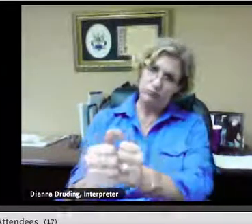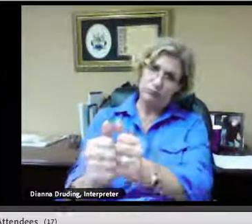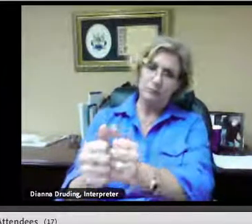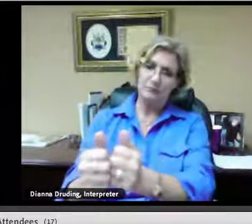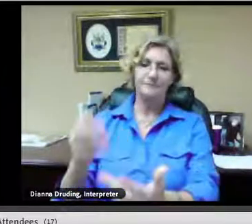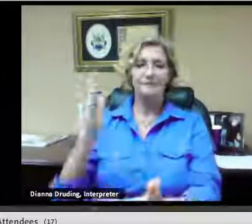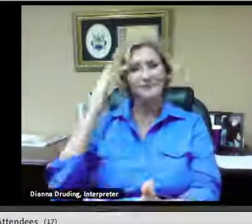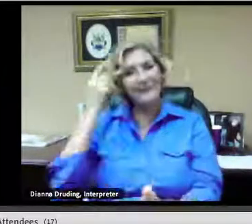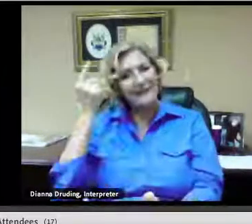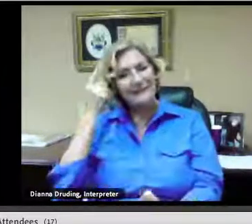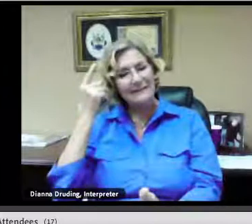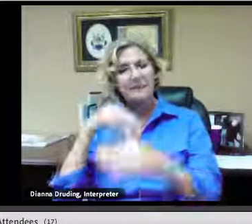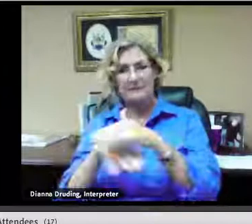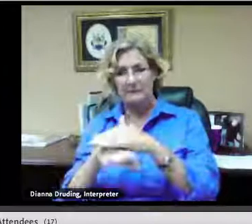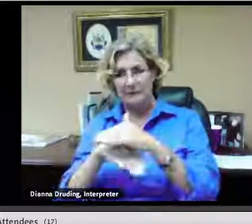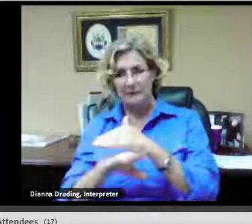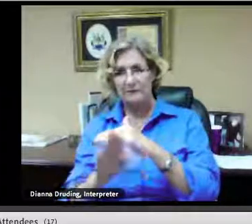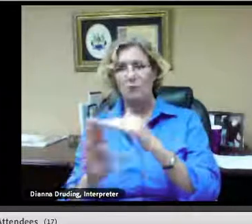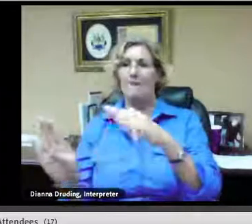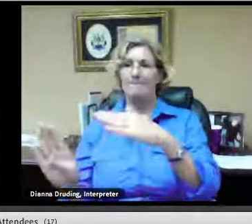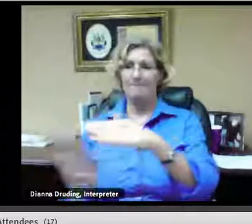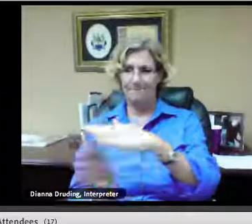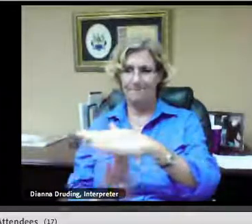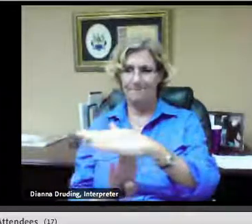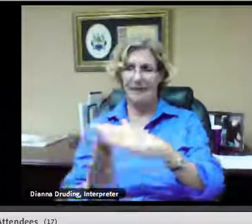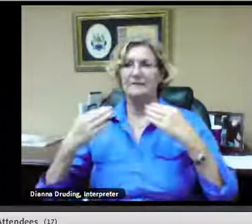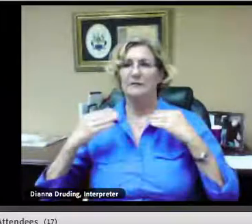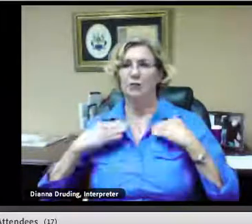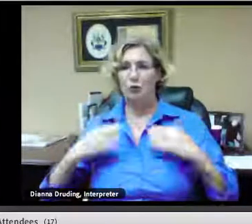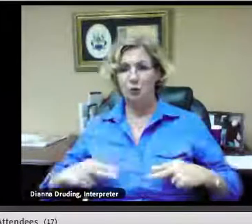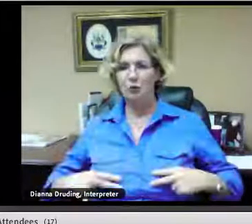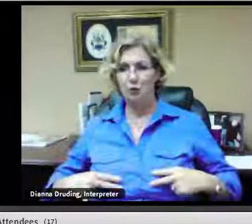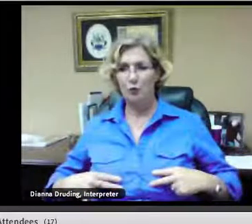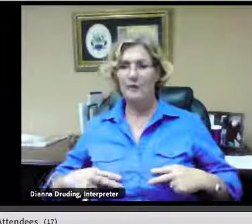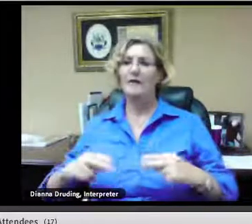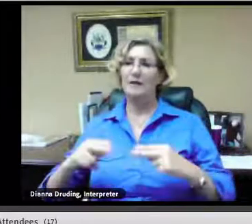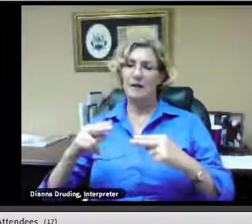And when you think about it that way, you know, it just kind of reframes